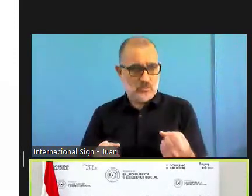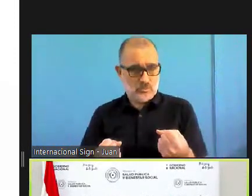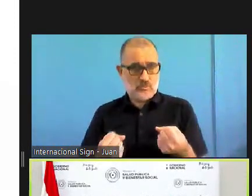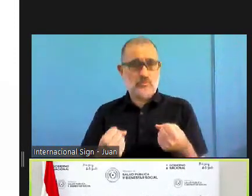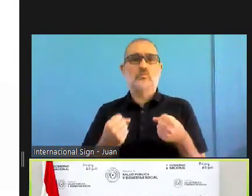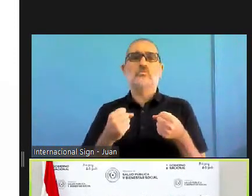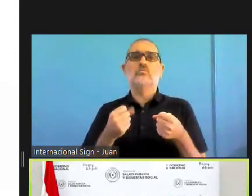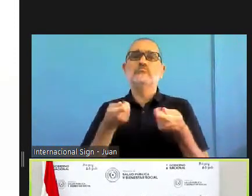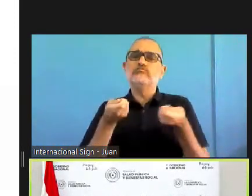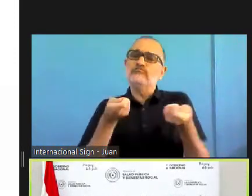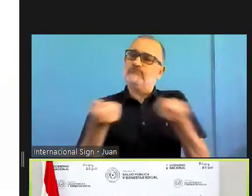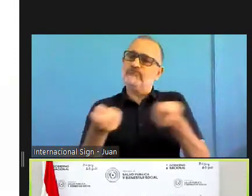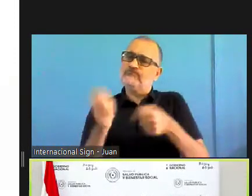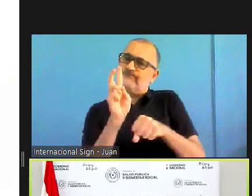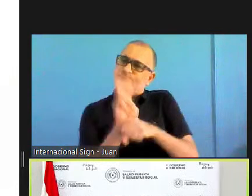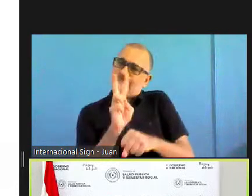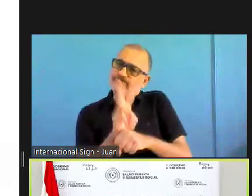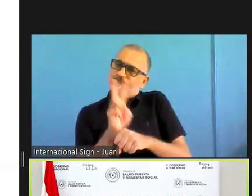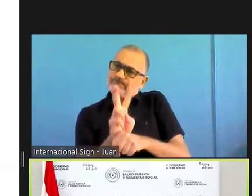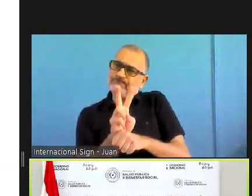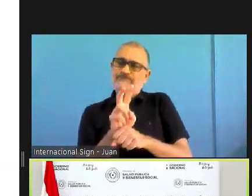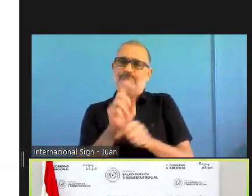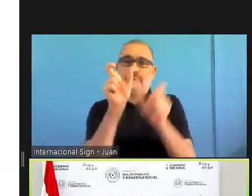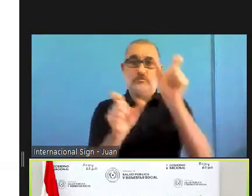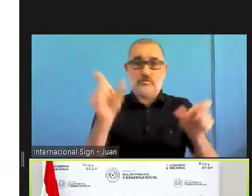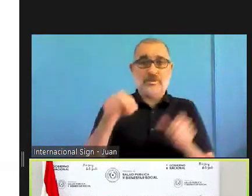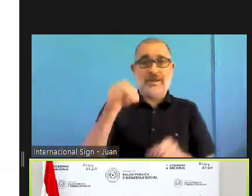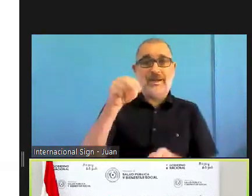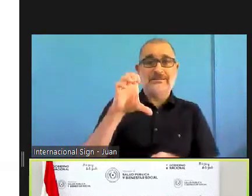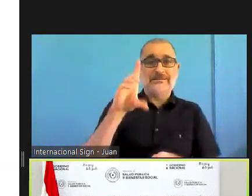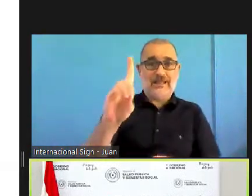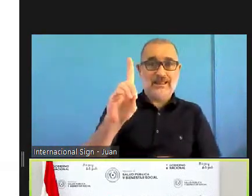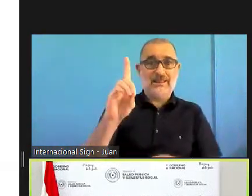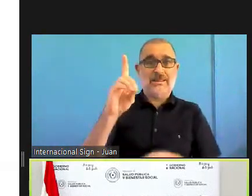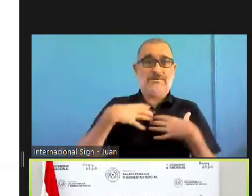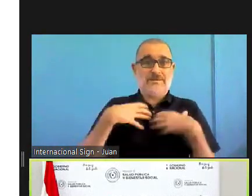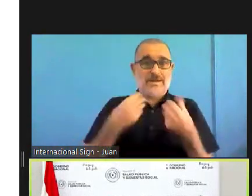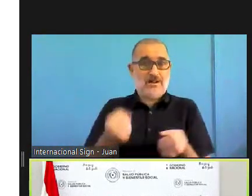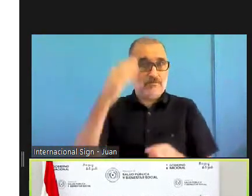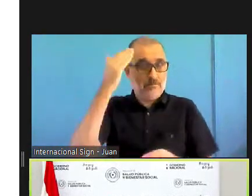This was an experience which is constant learning.